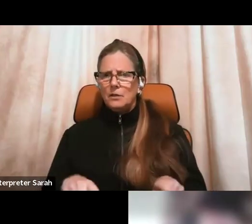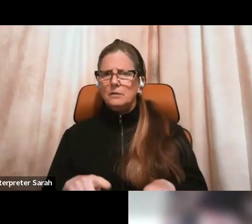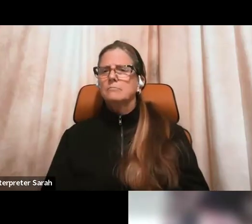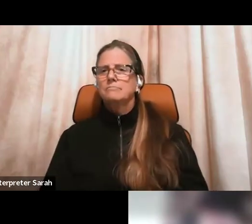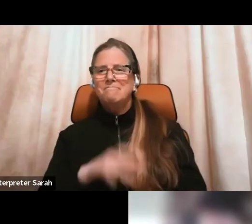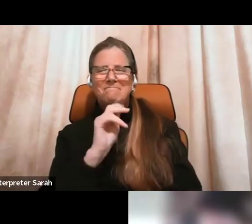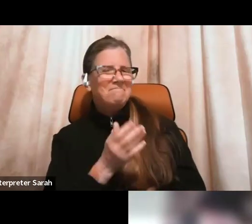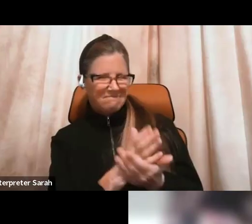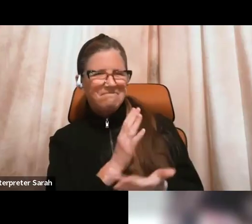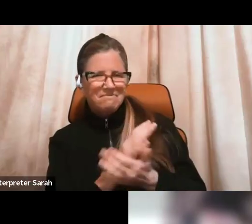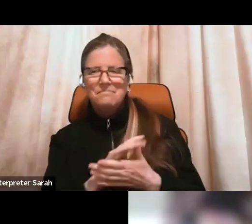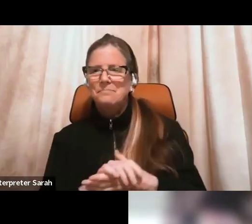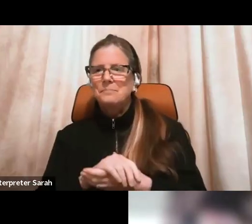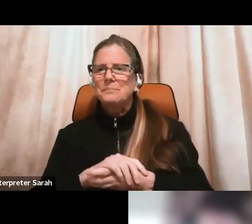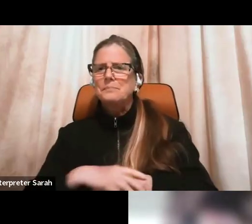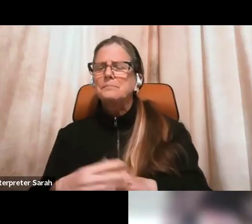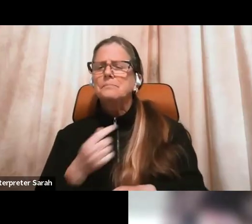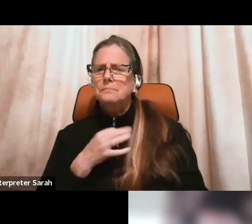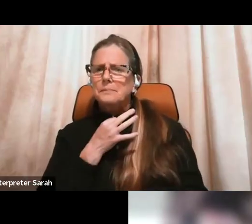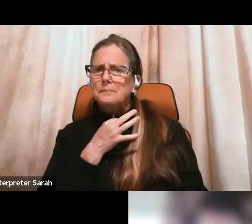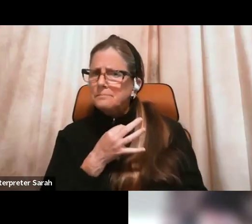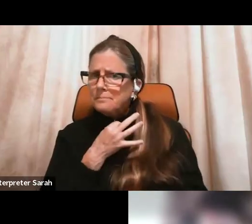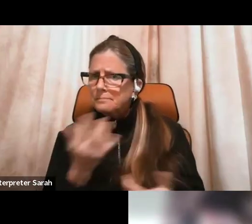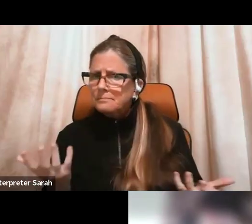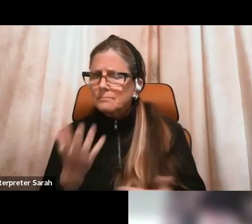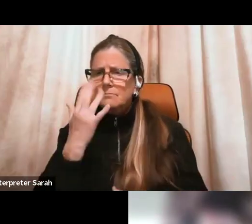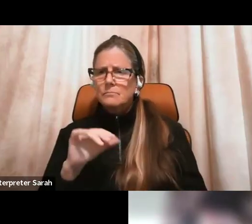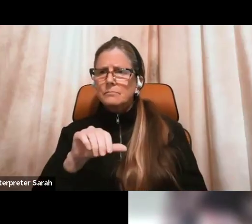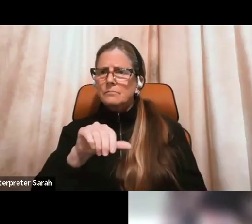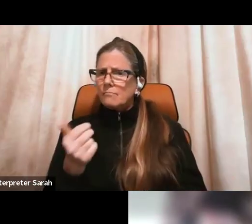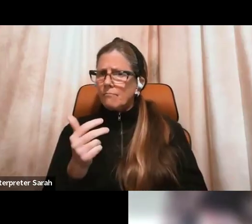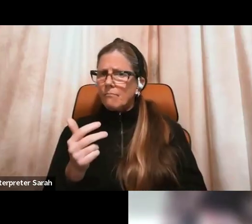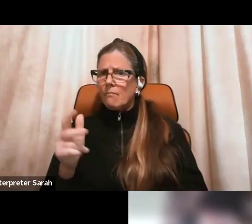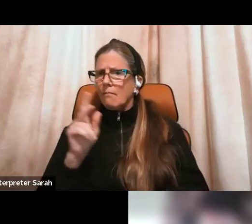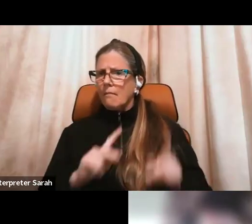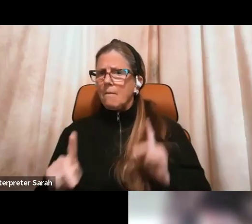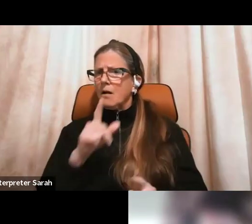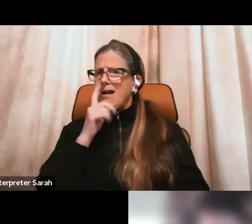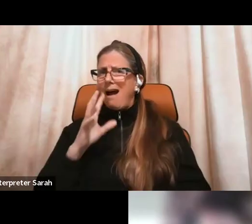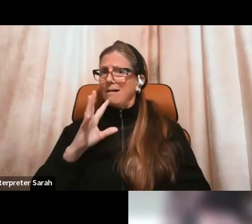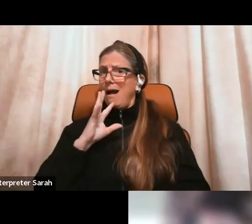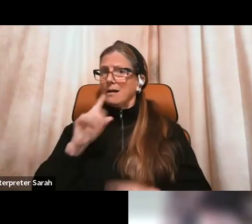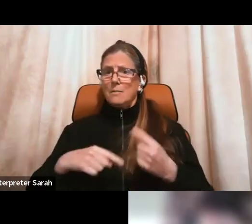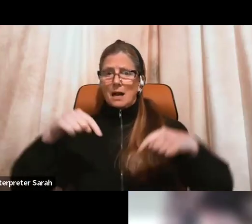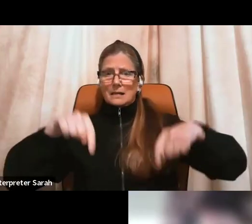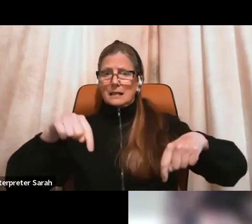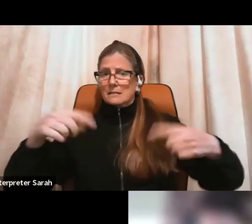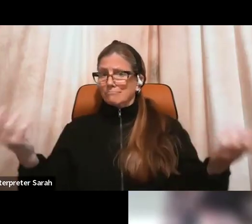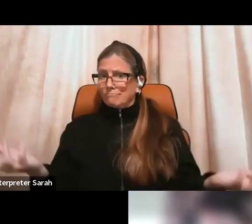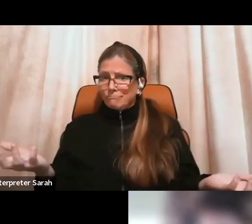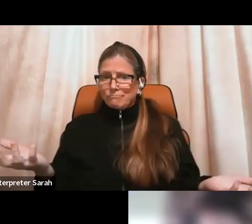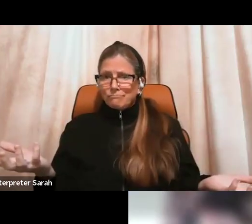Alright, and I'm curious as to why other people aren't talking about this. It seems that we just